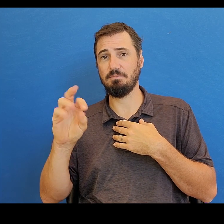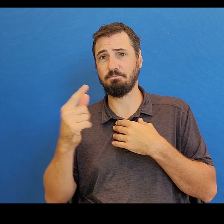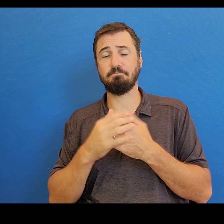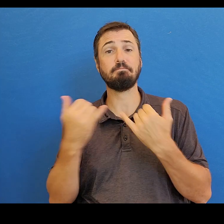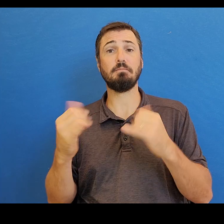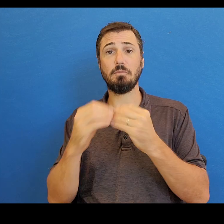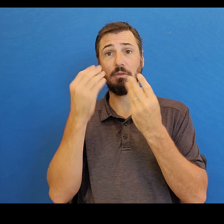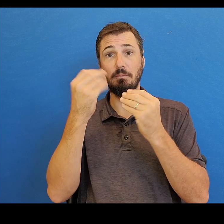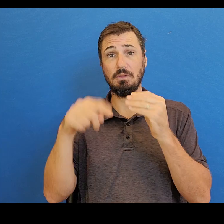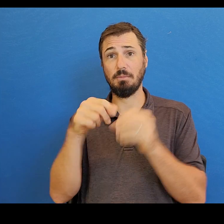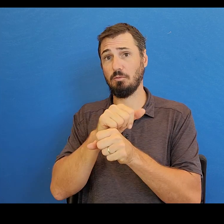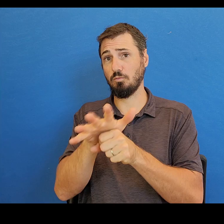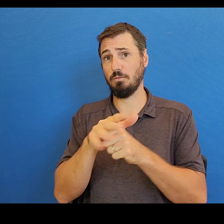Now for an update on COVID-19…